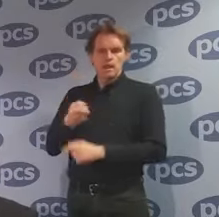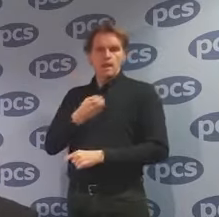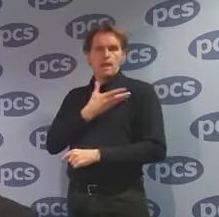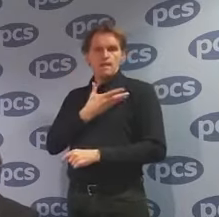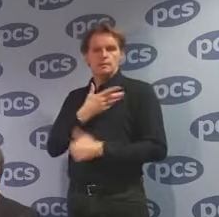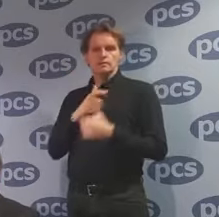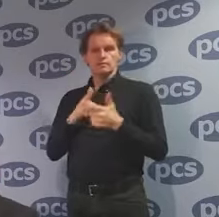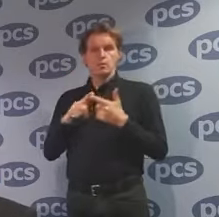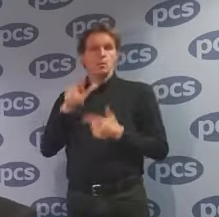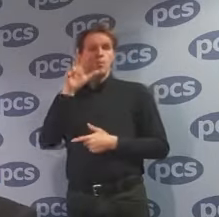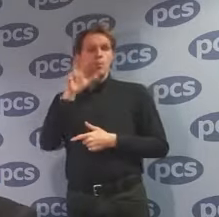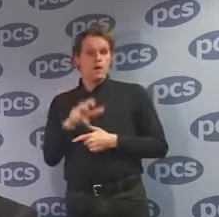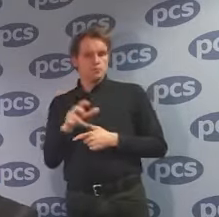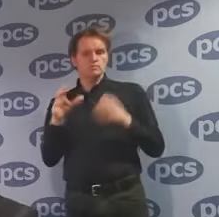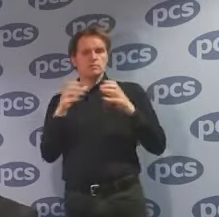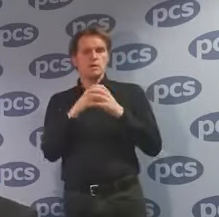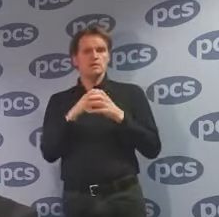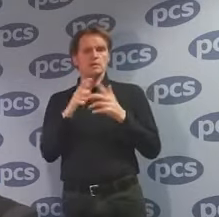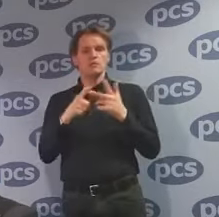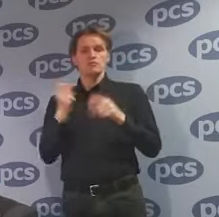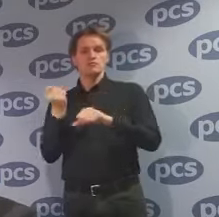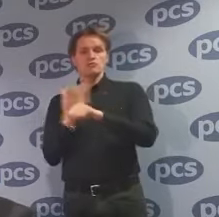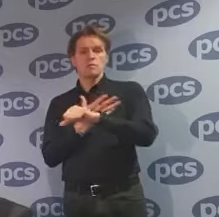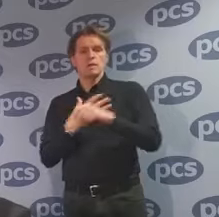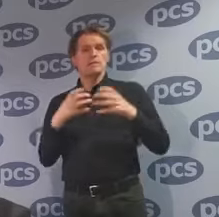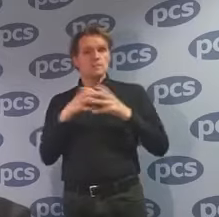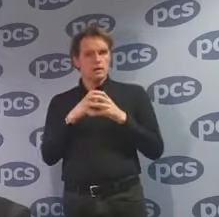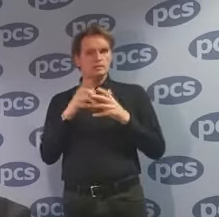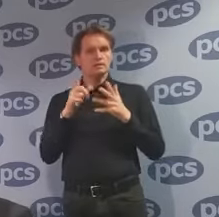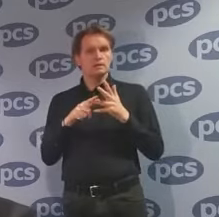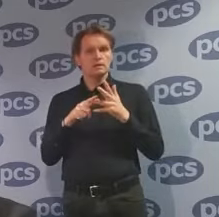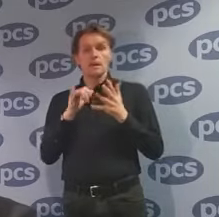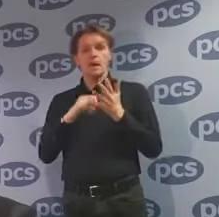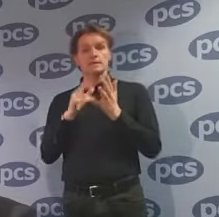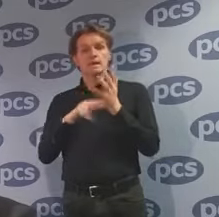from the Greens and from the SNP and we just hope that